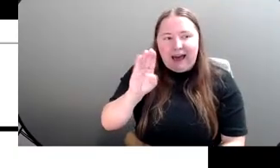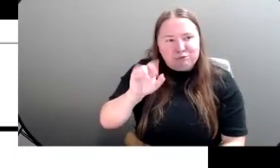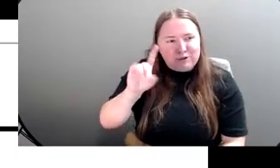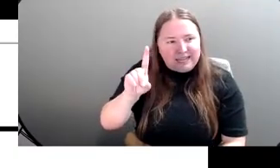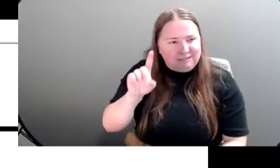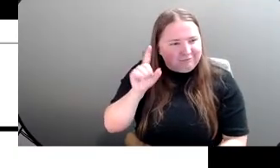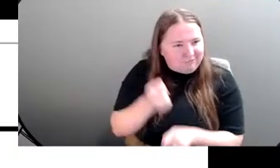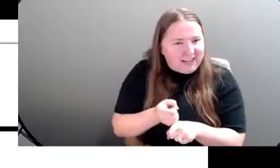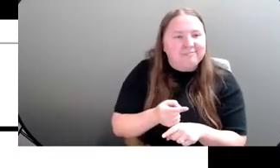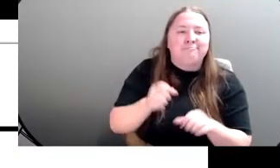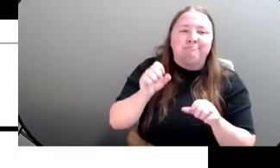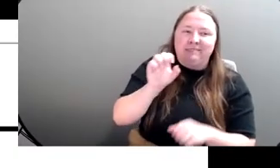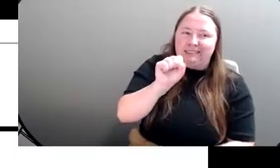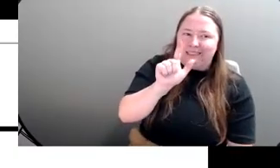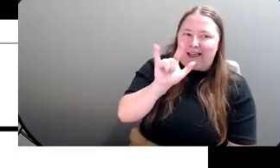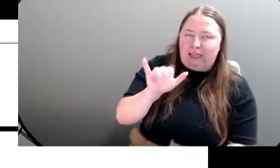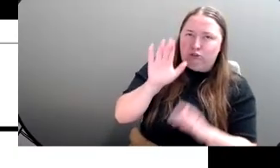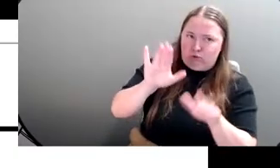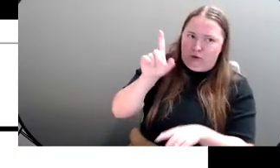And, I mentioned this on Wednesday.